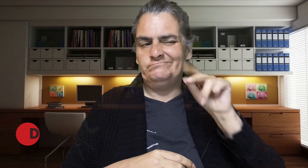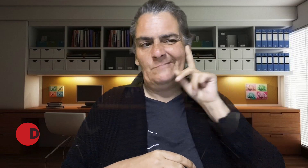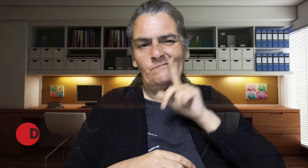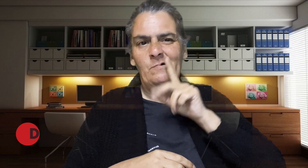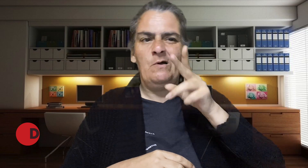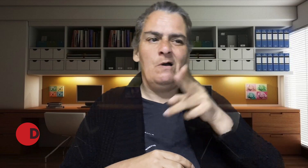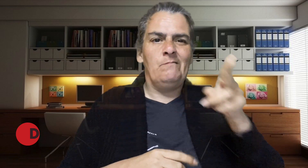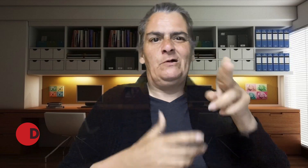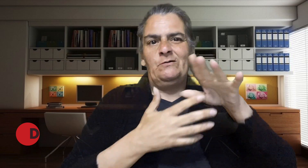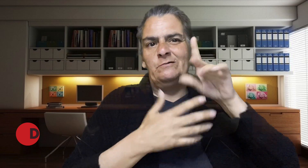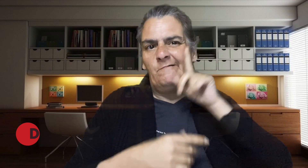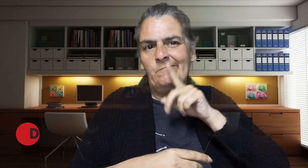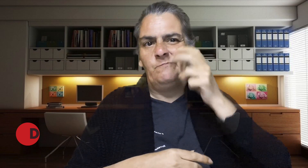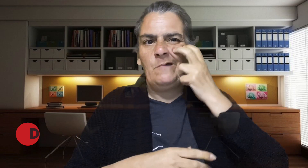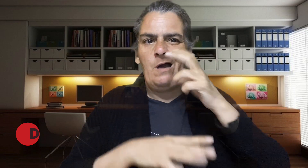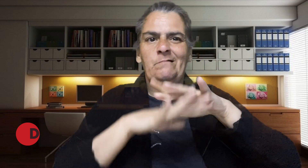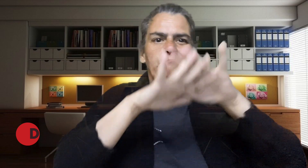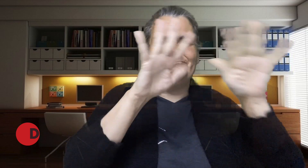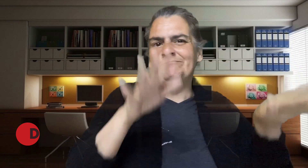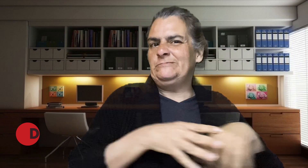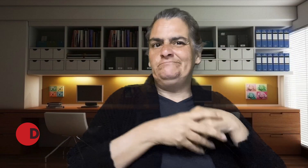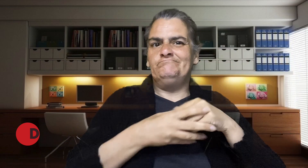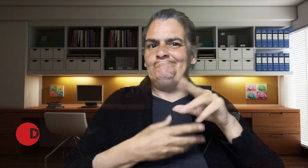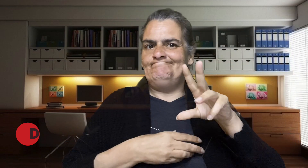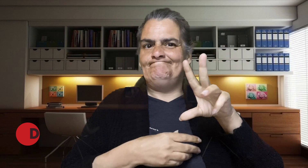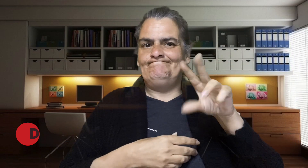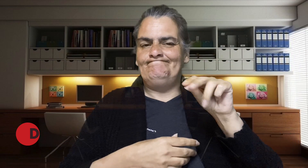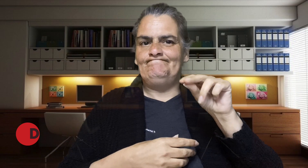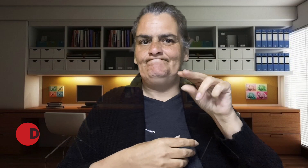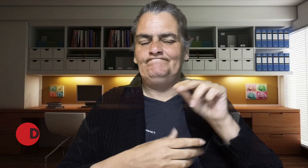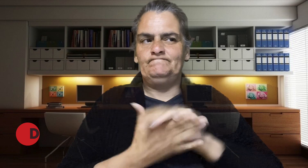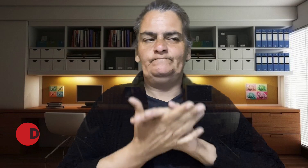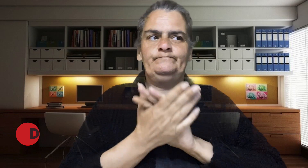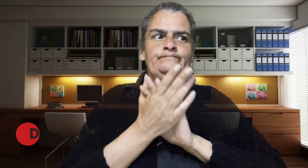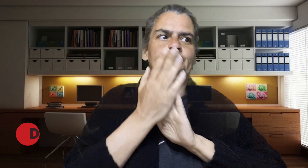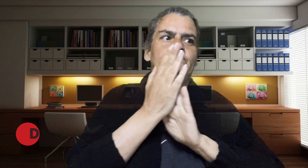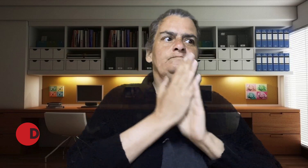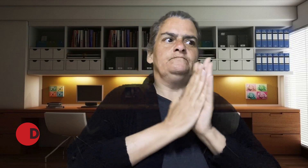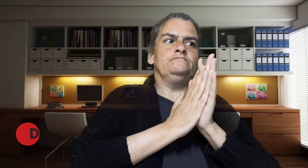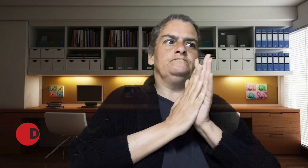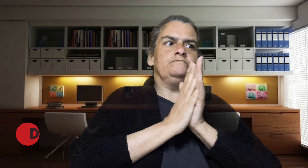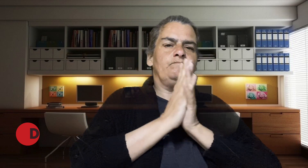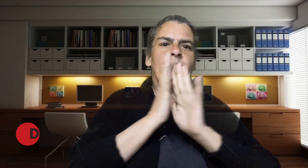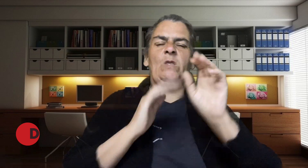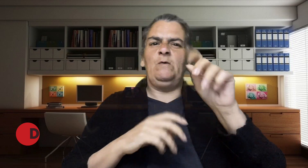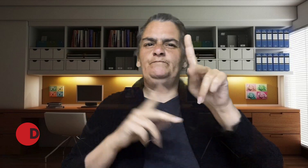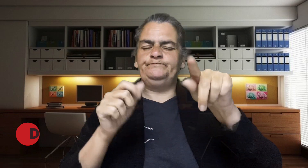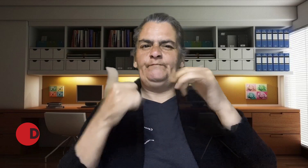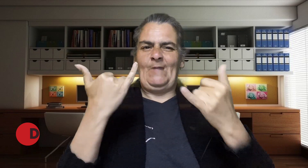Hard of Hearing and Deaf Blind community, No.